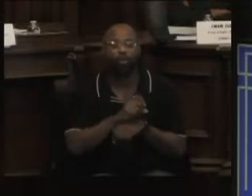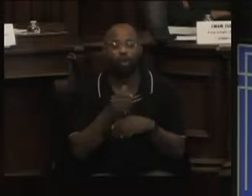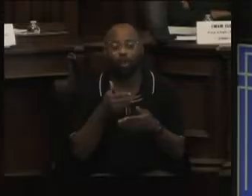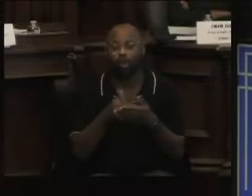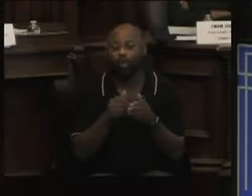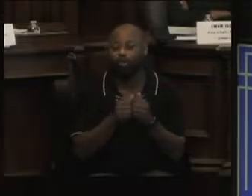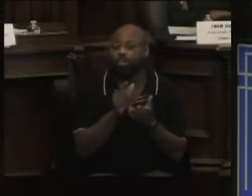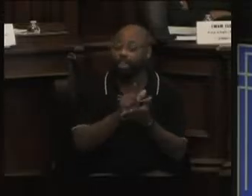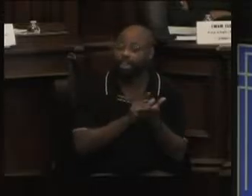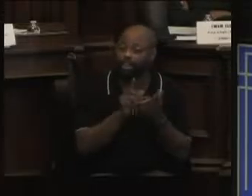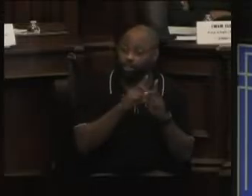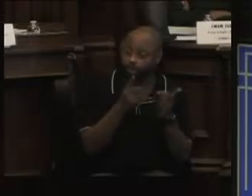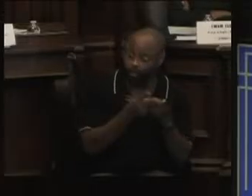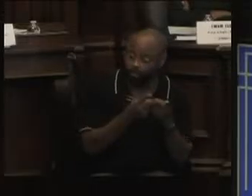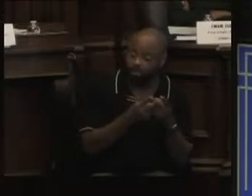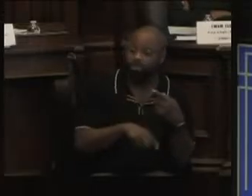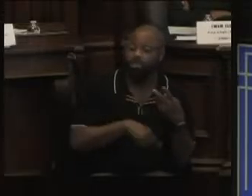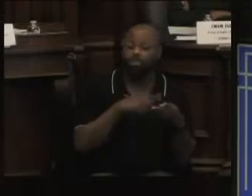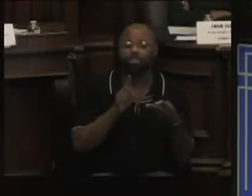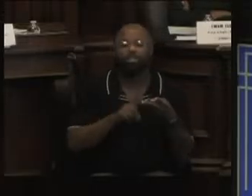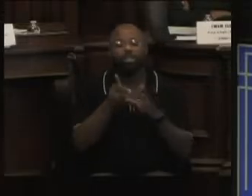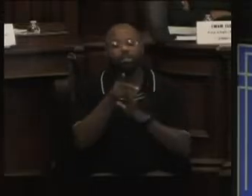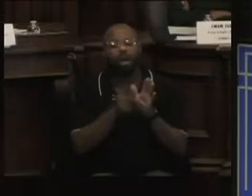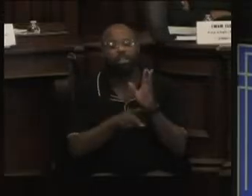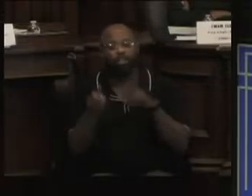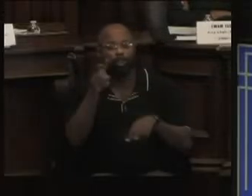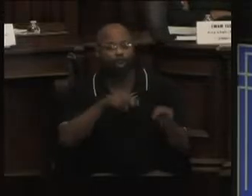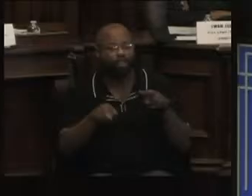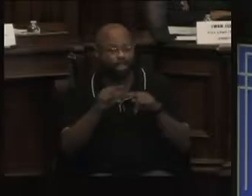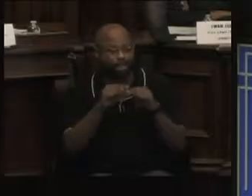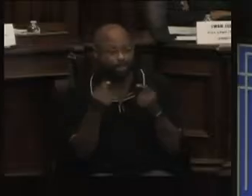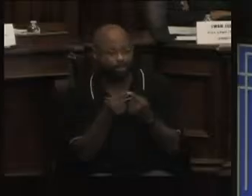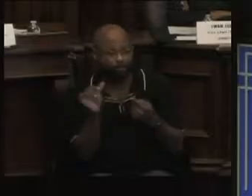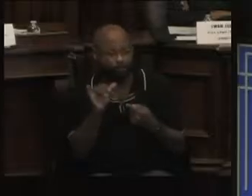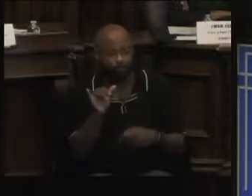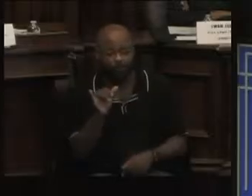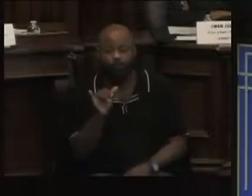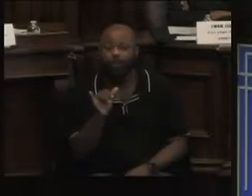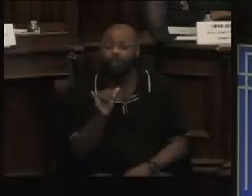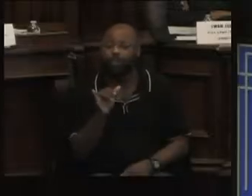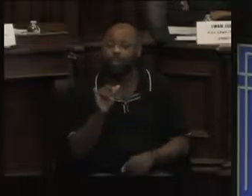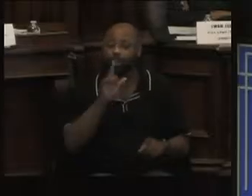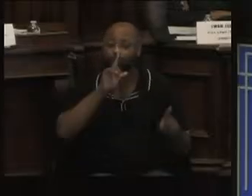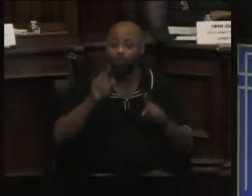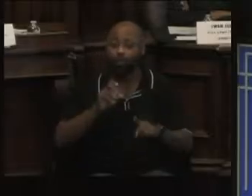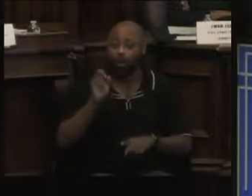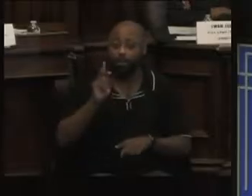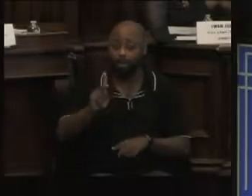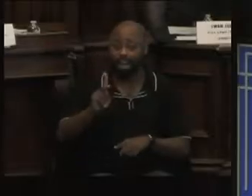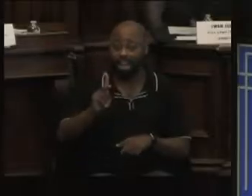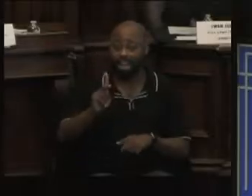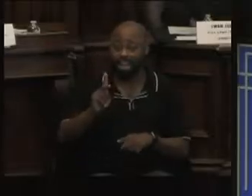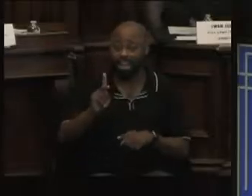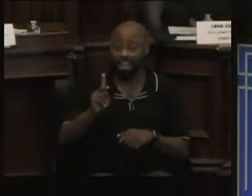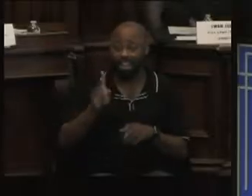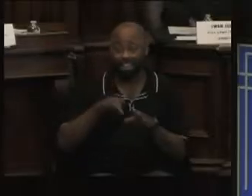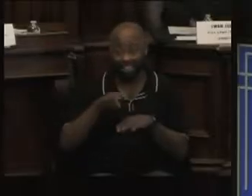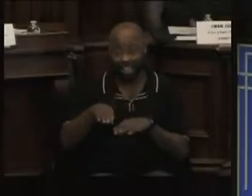reporting back. So this is working very closely with not only the legal department, but